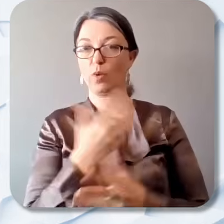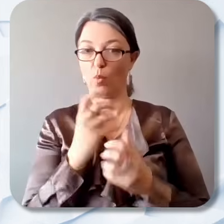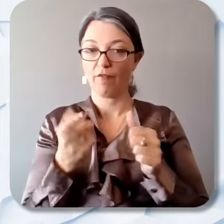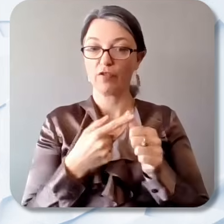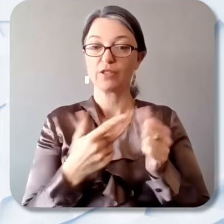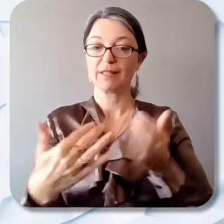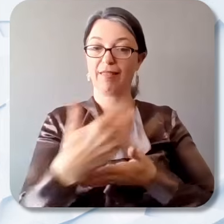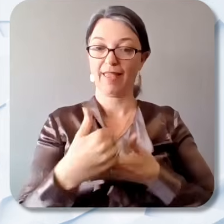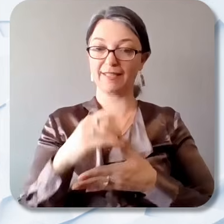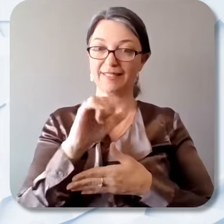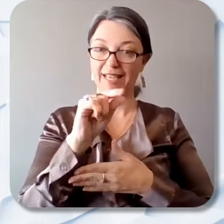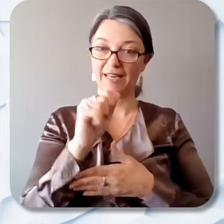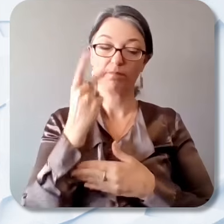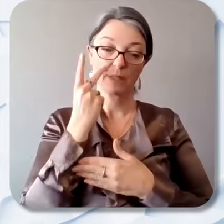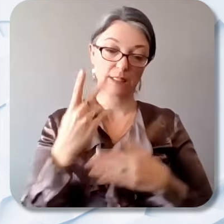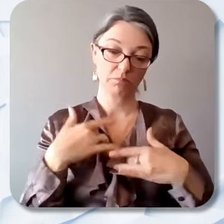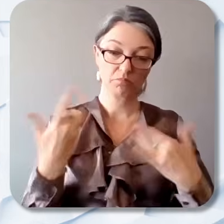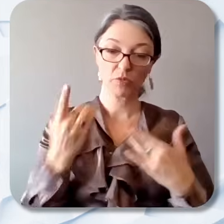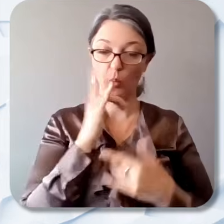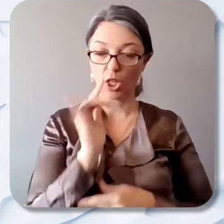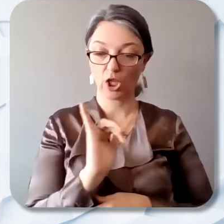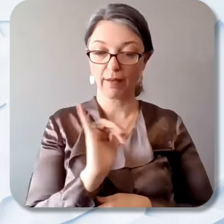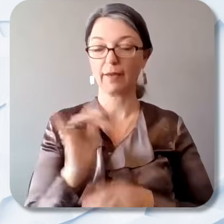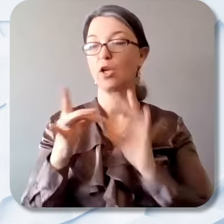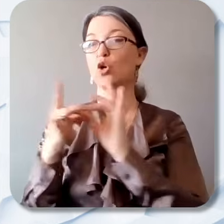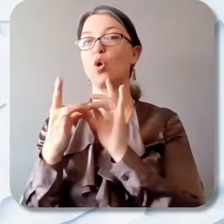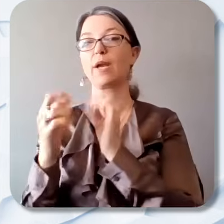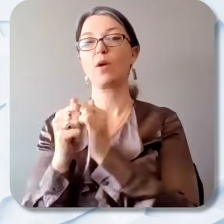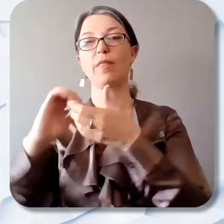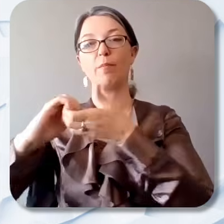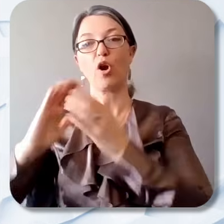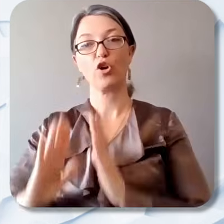Coordinate with our SELPA partners coordinate with our advisory partners and talk with them